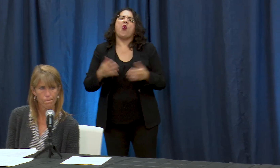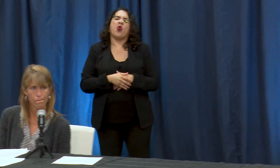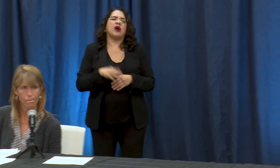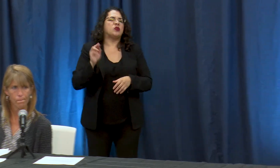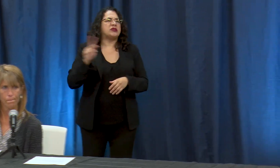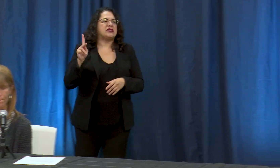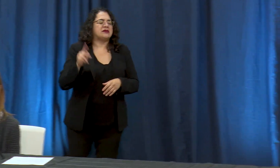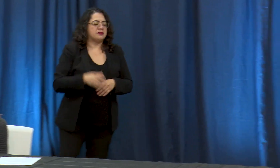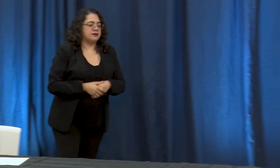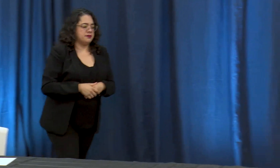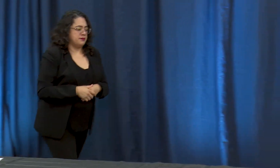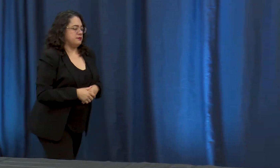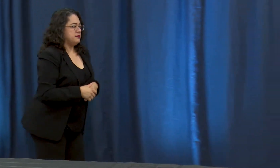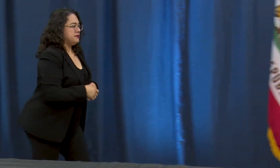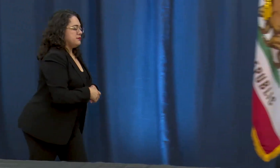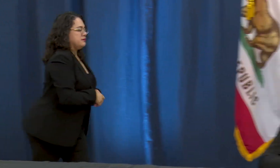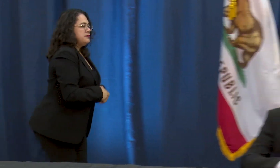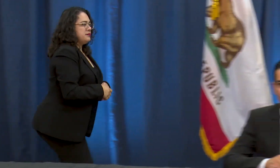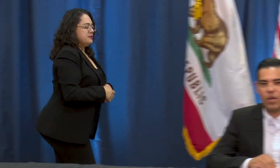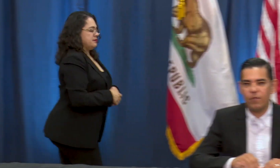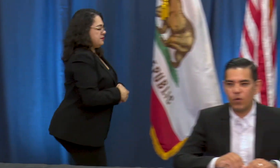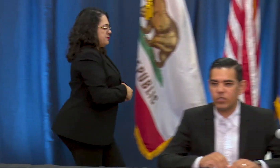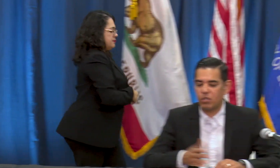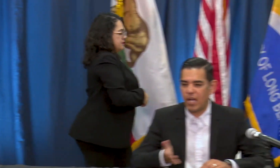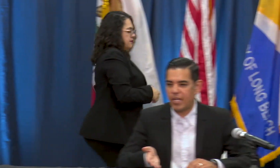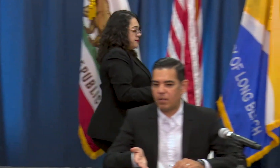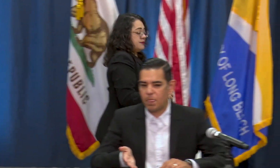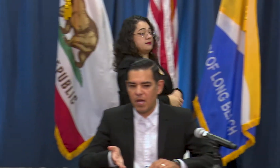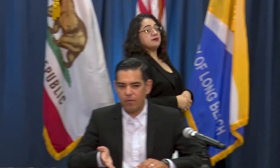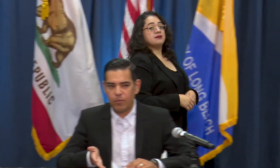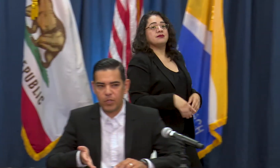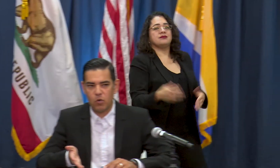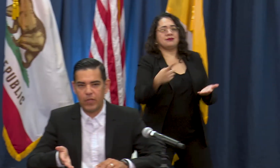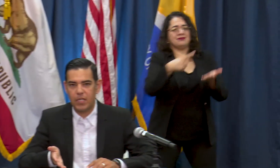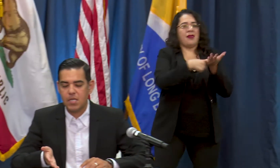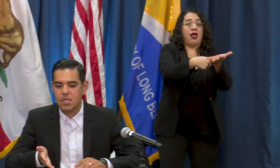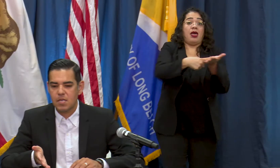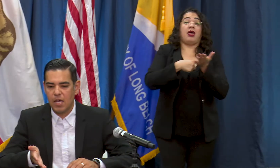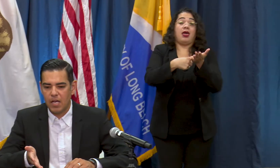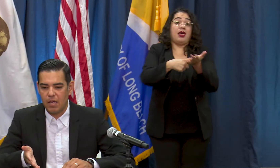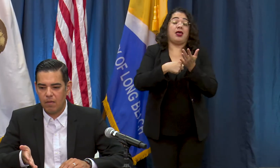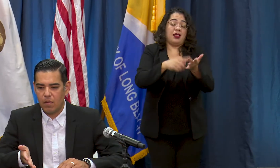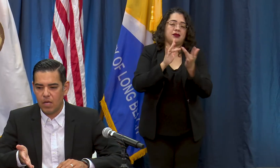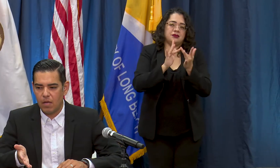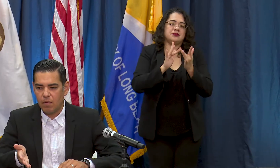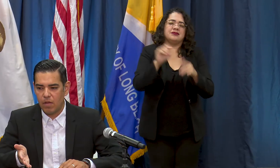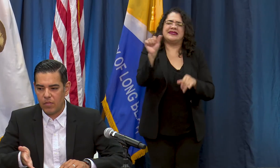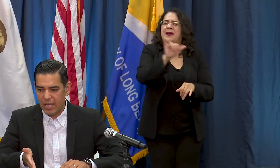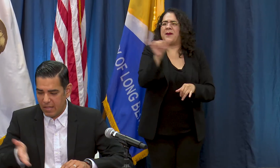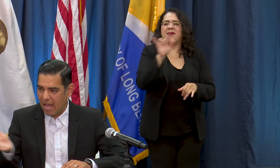debate online sometimes as well and folks that are dying from COVID and have